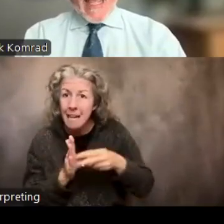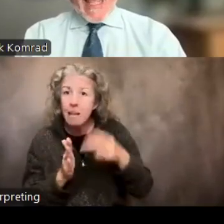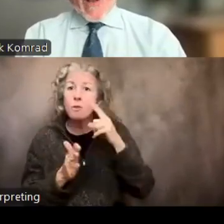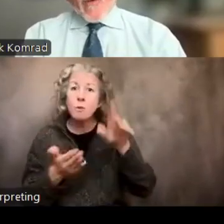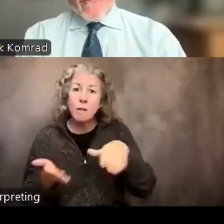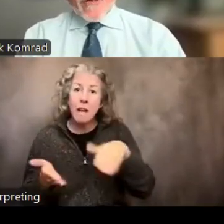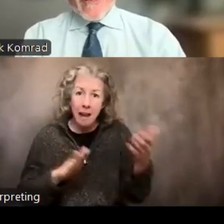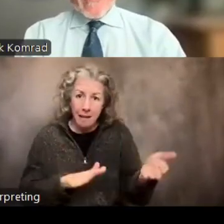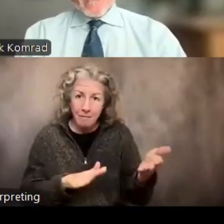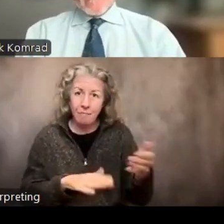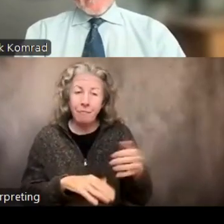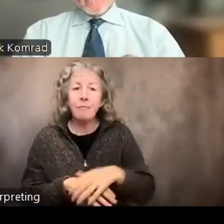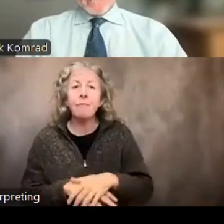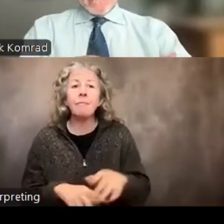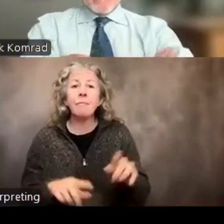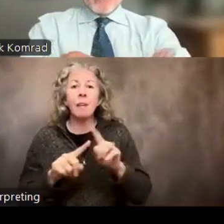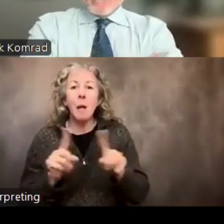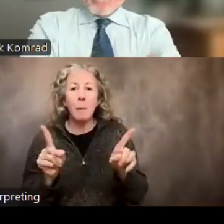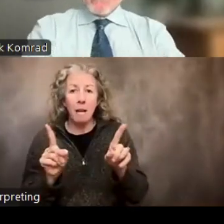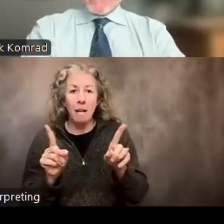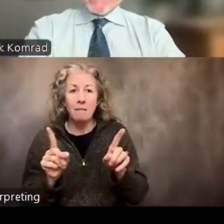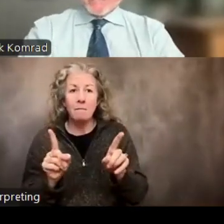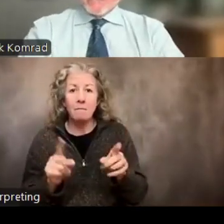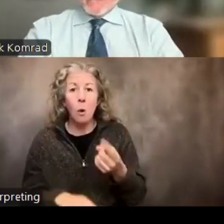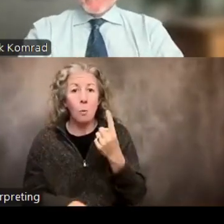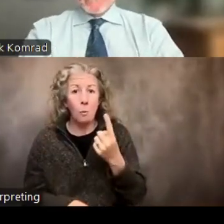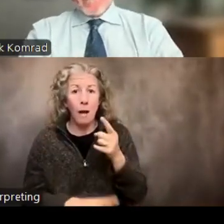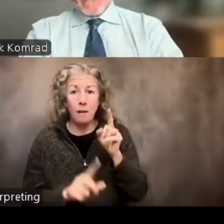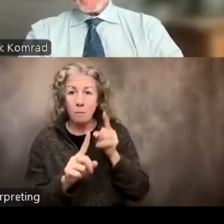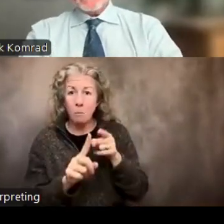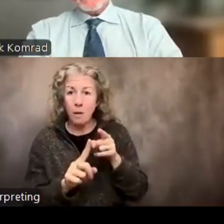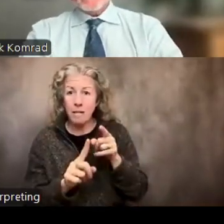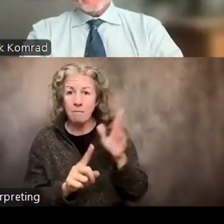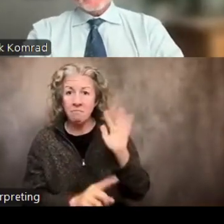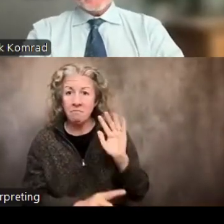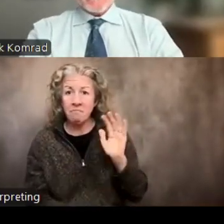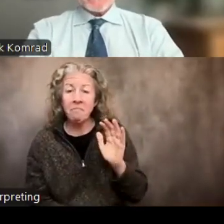However, at one point anyway, the American Association of